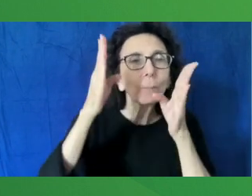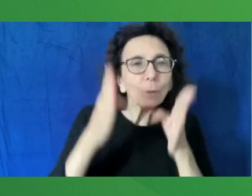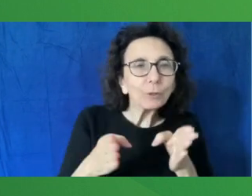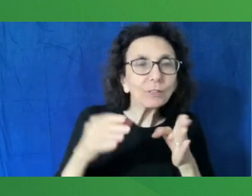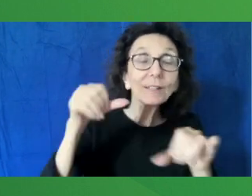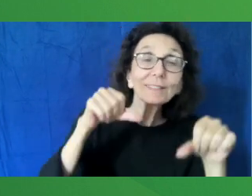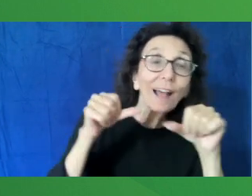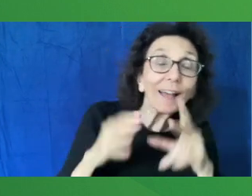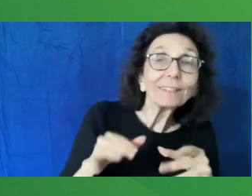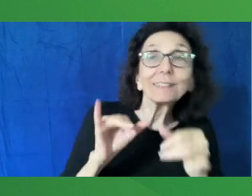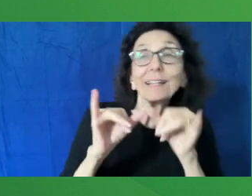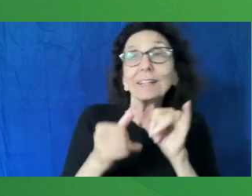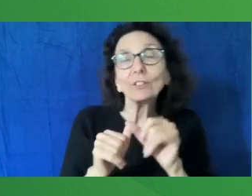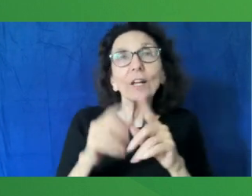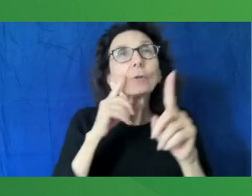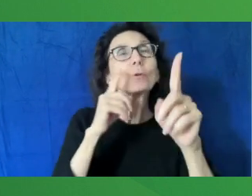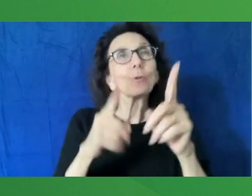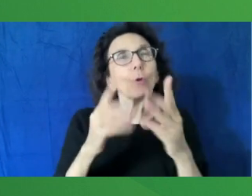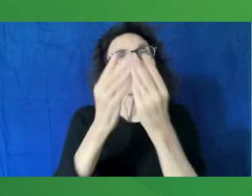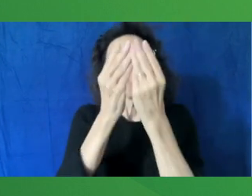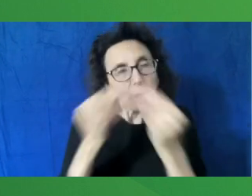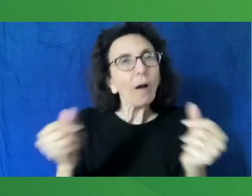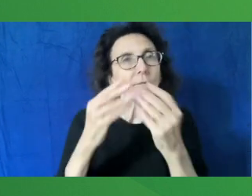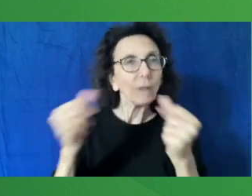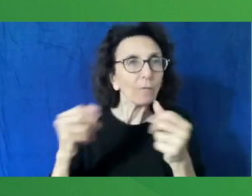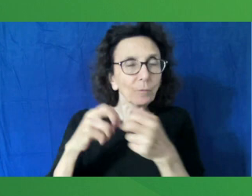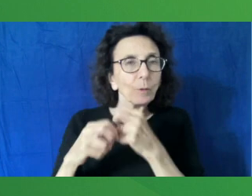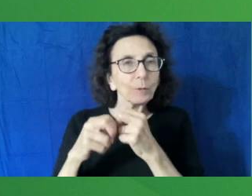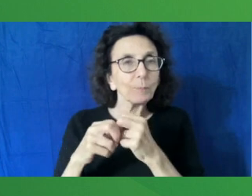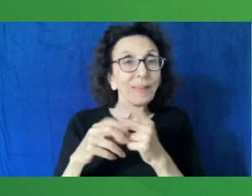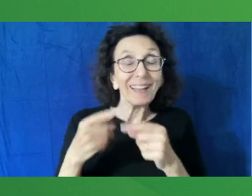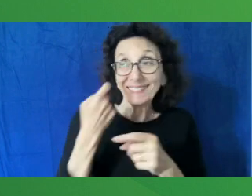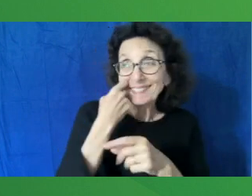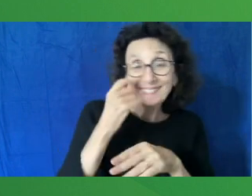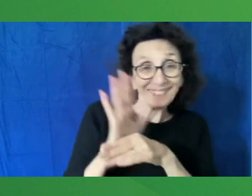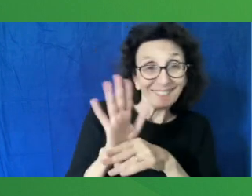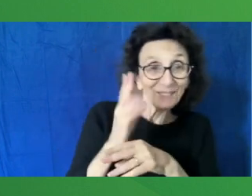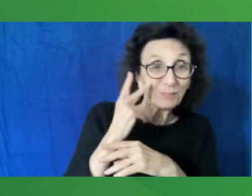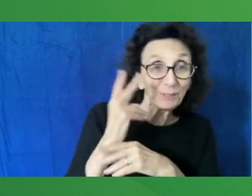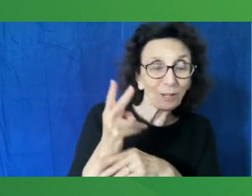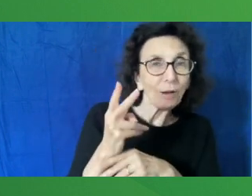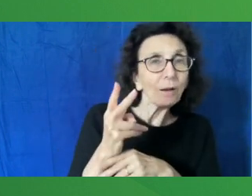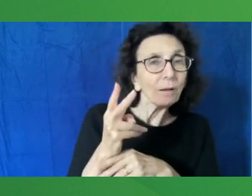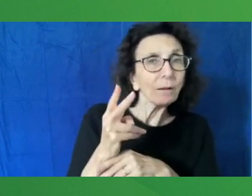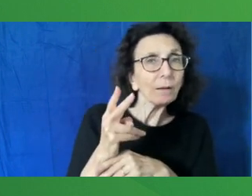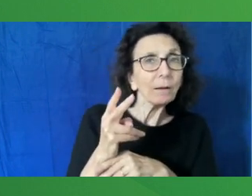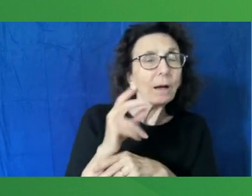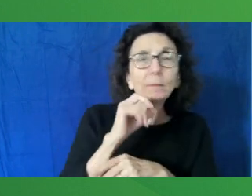And then also in the films, as you saw, there's a variety of other people who aren't scientists